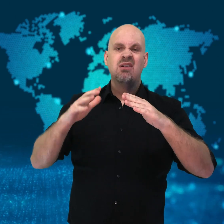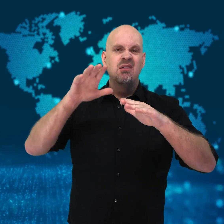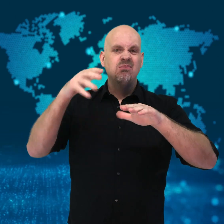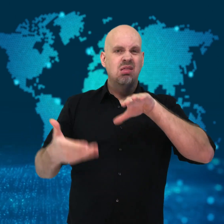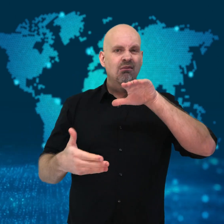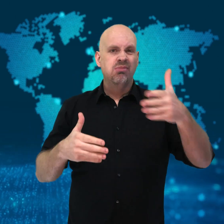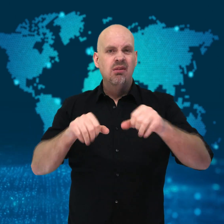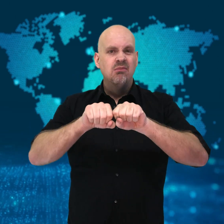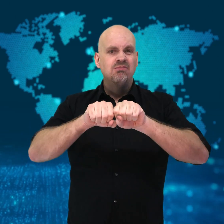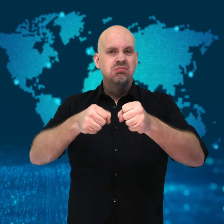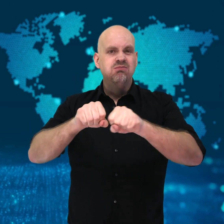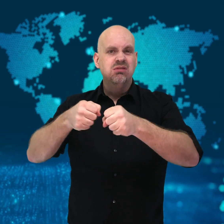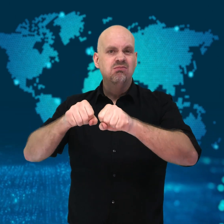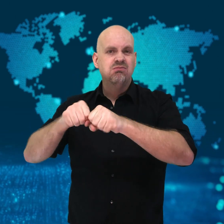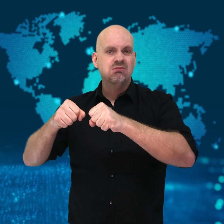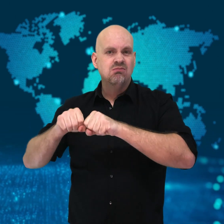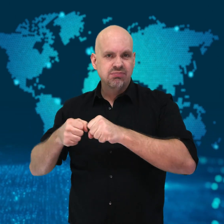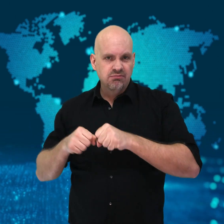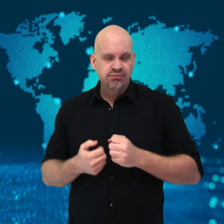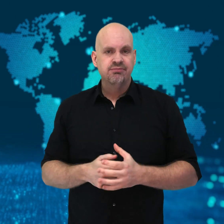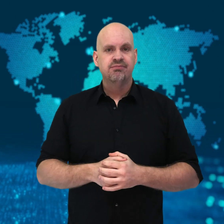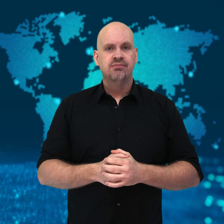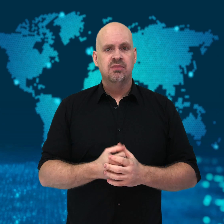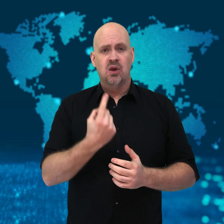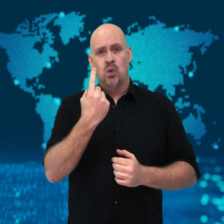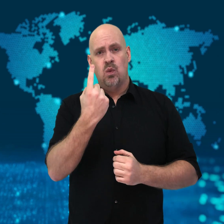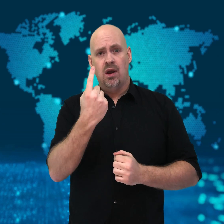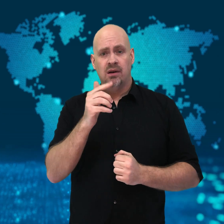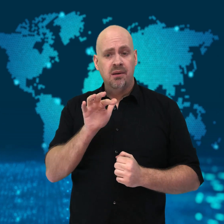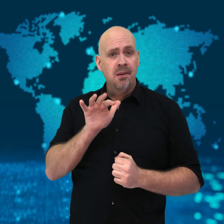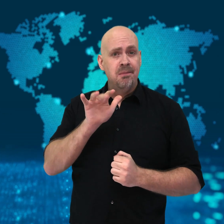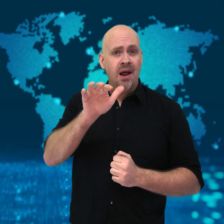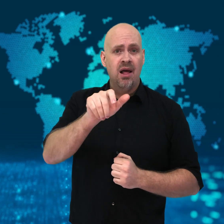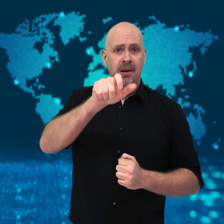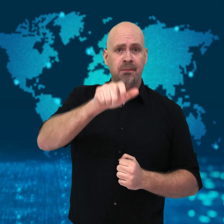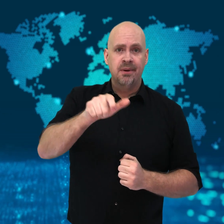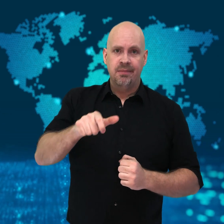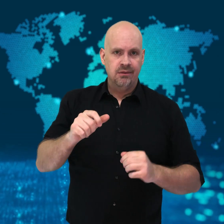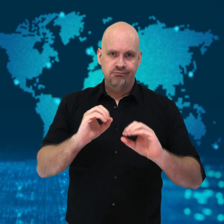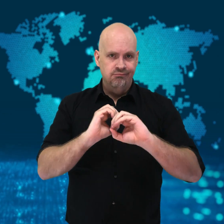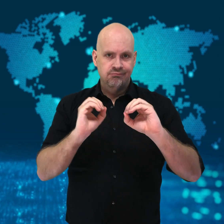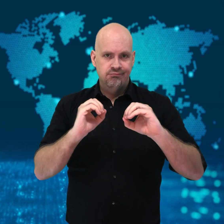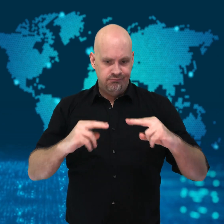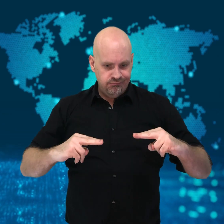and nearly one million people lost power.